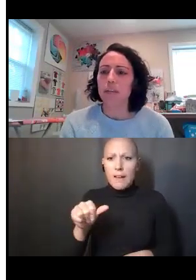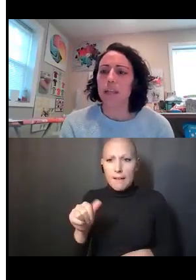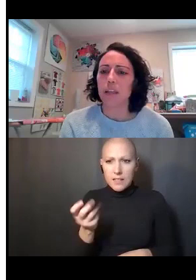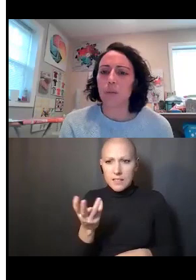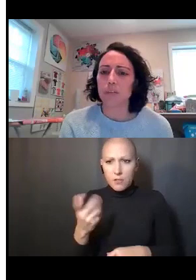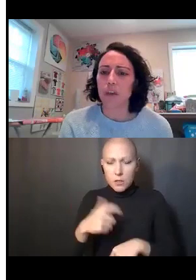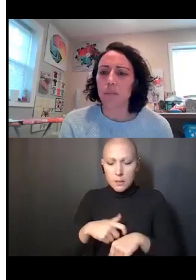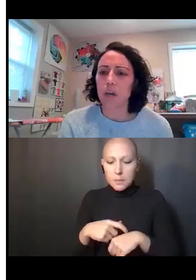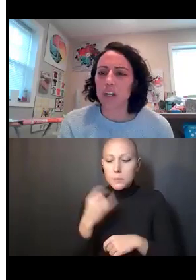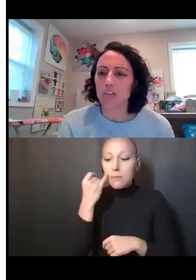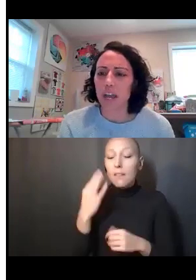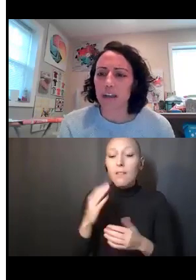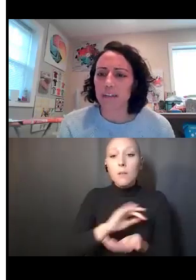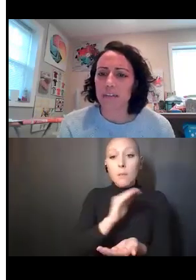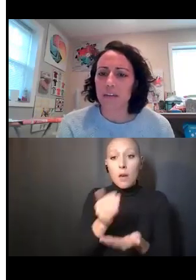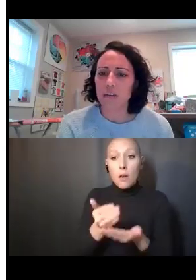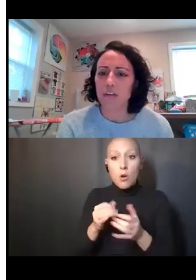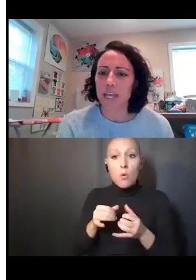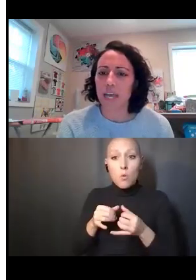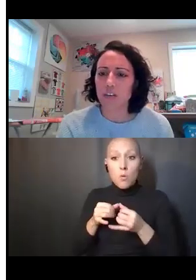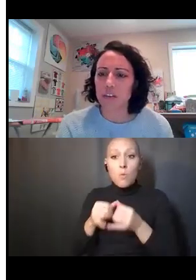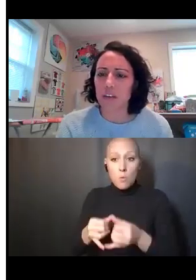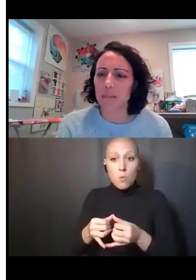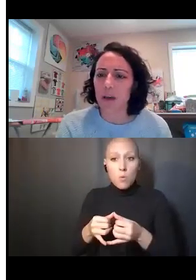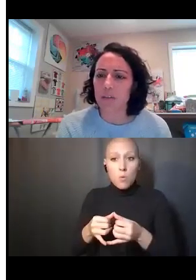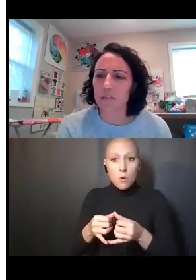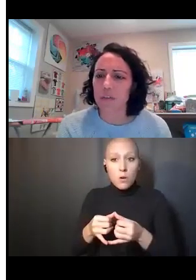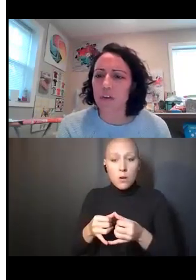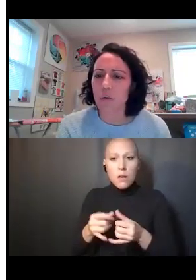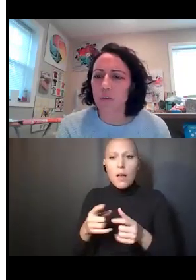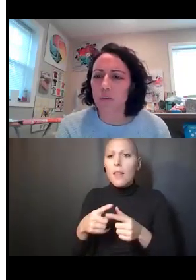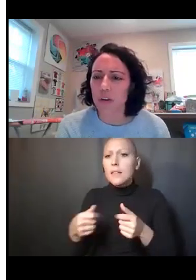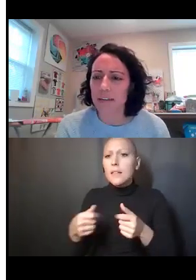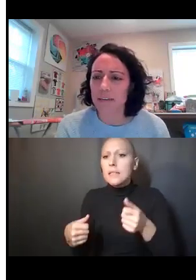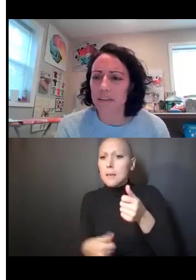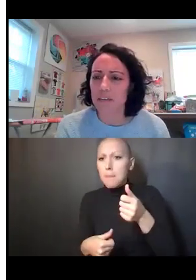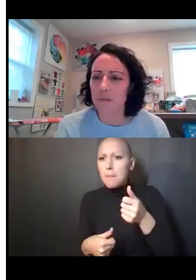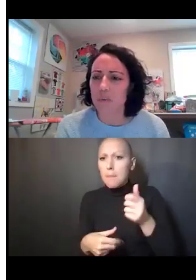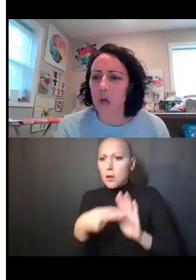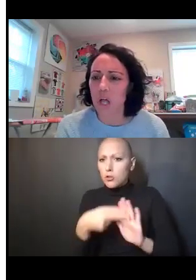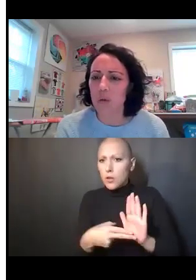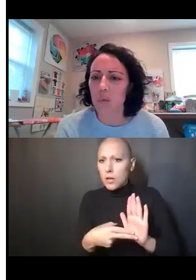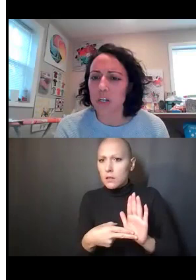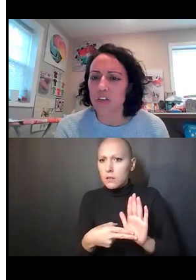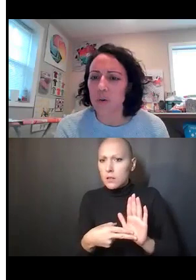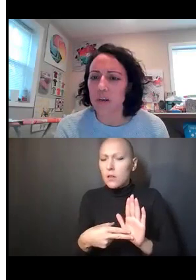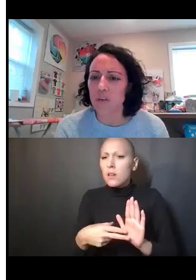and then there were subcontracts, do we enter the amount of the total grant since it was all awarded to us